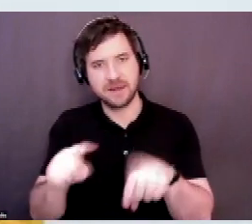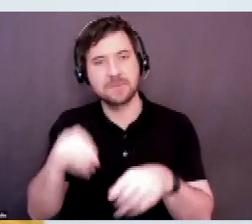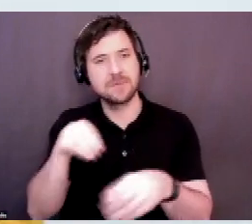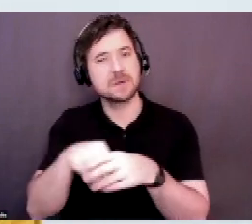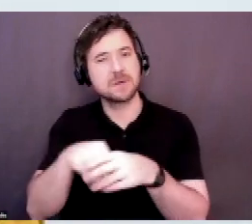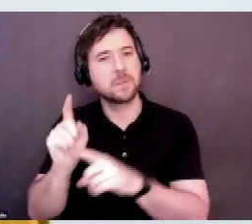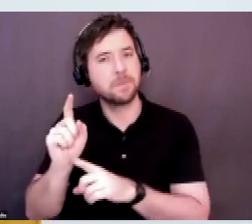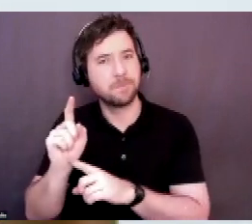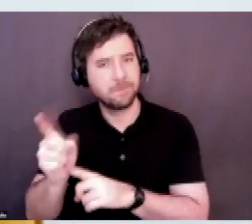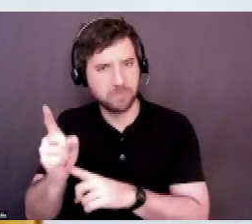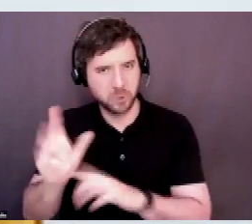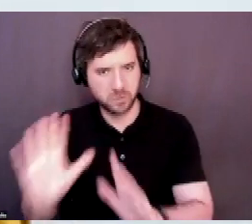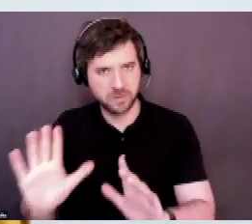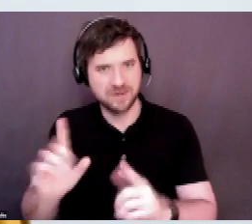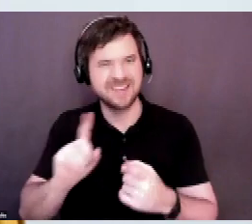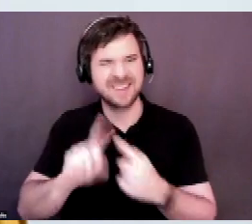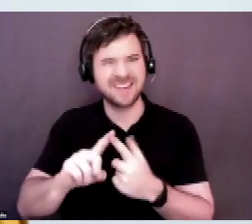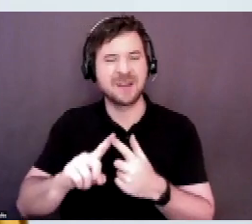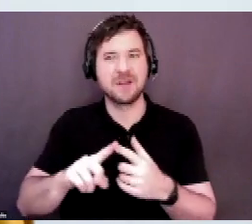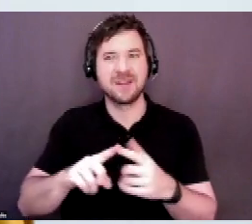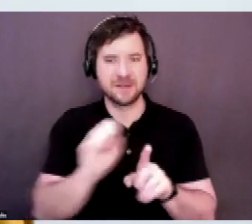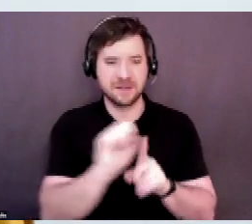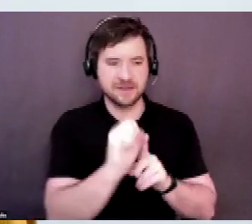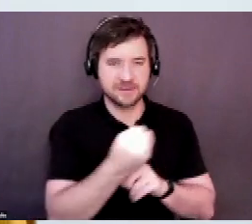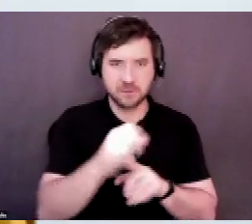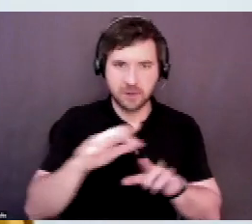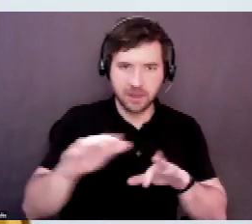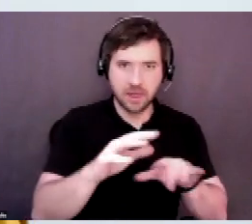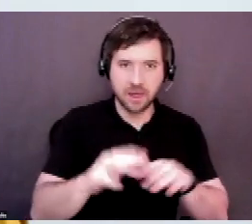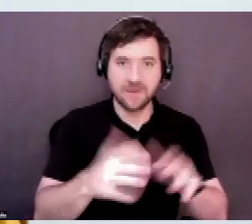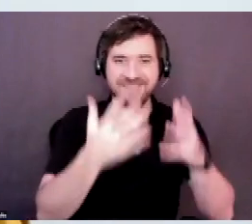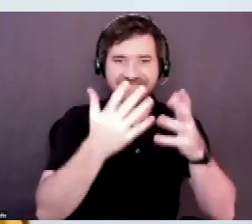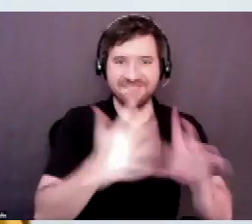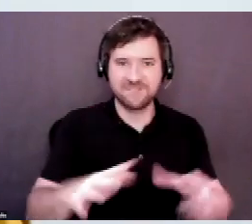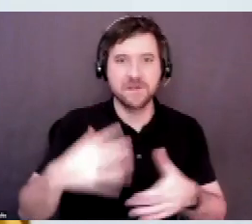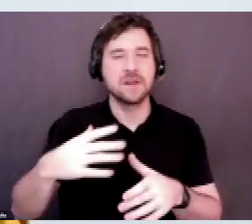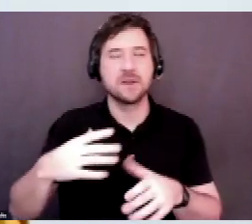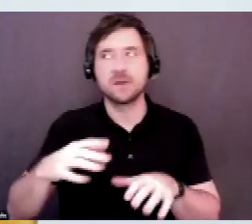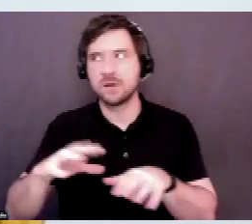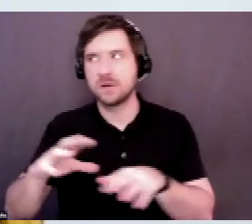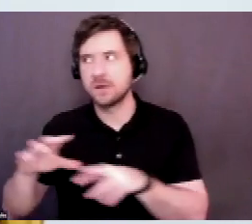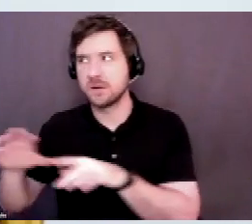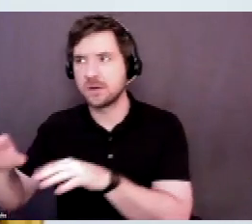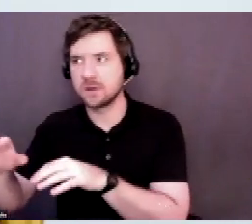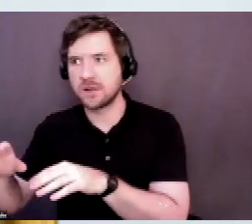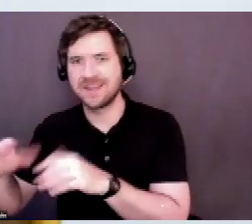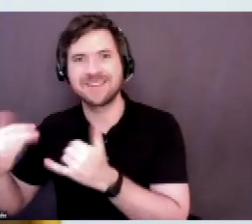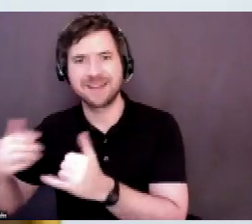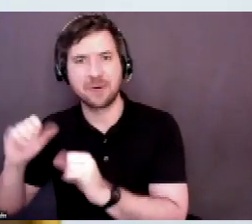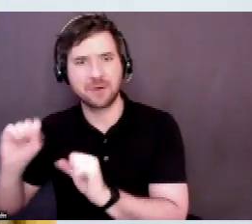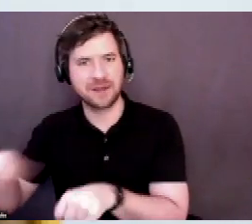you can really have a constructive consideration of what to think about because, you know, your care comes first.